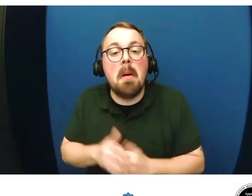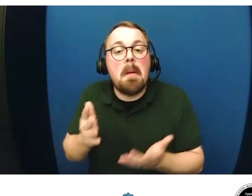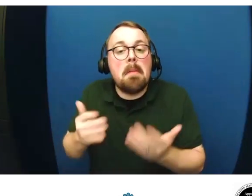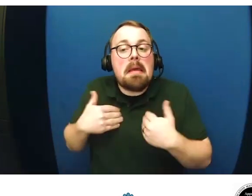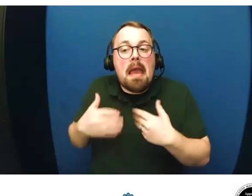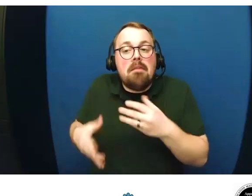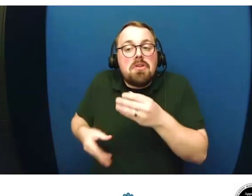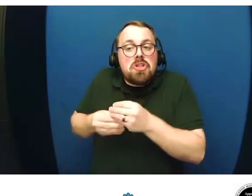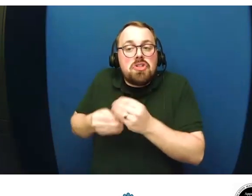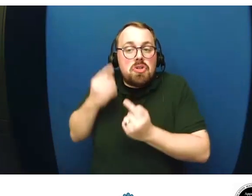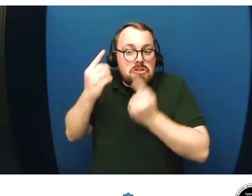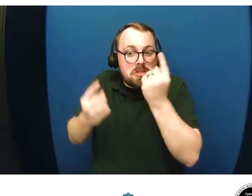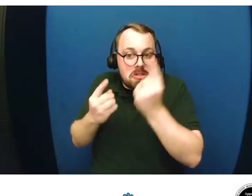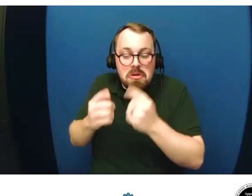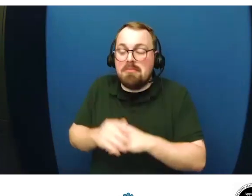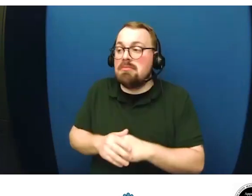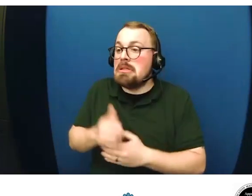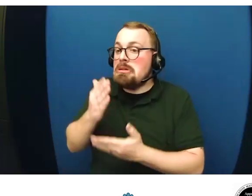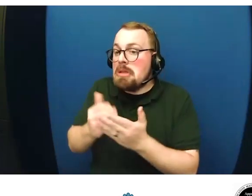There may be some of these things that don't apply.